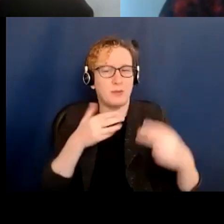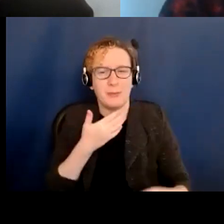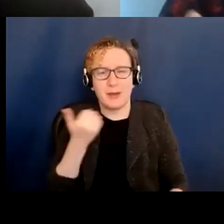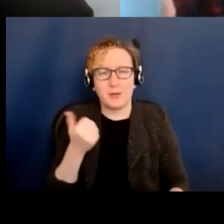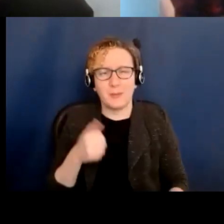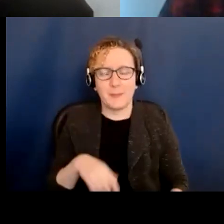We tell that in pre-departure.